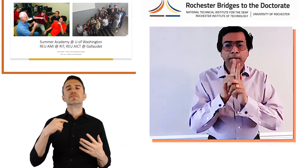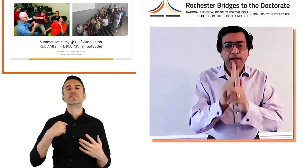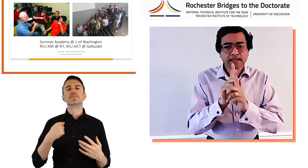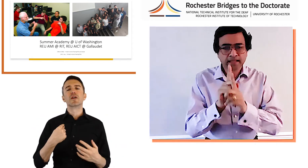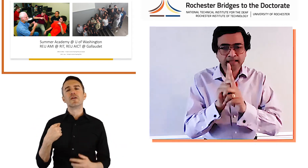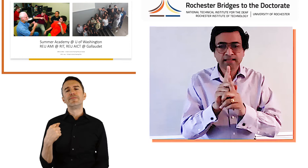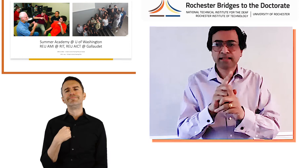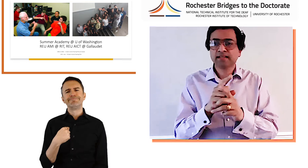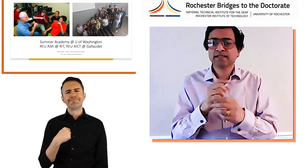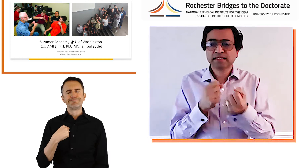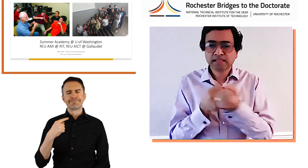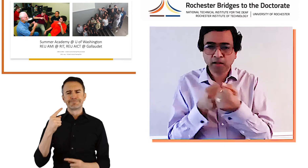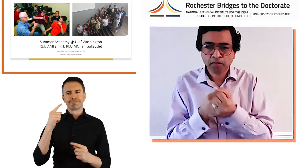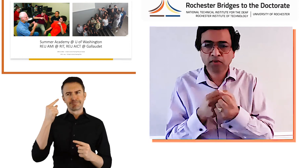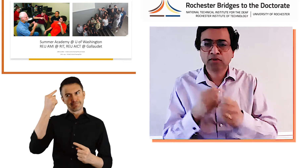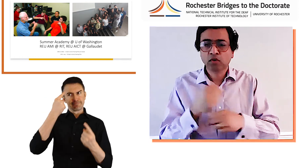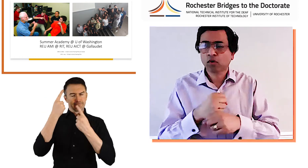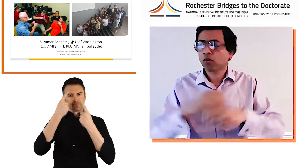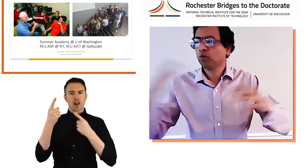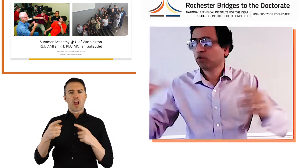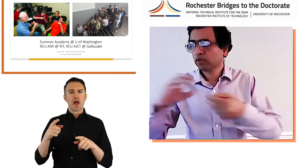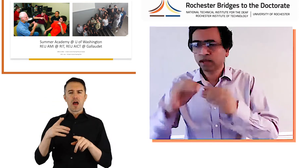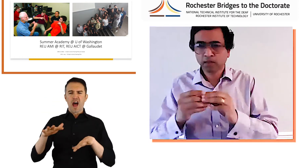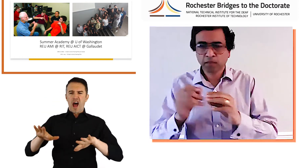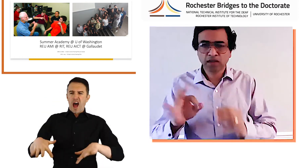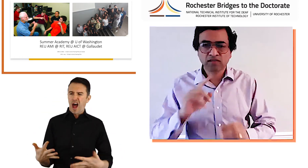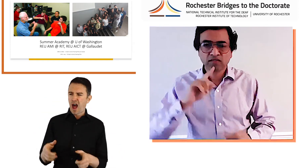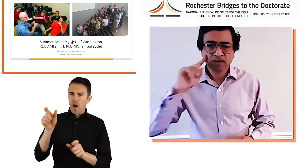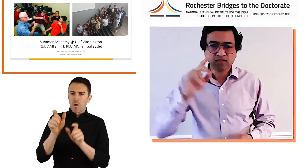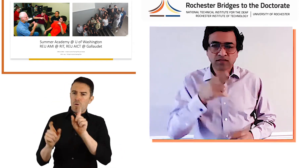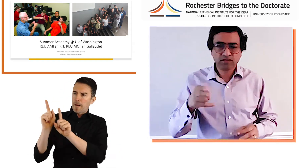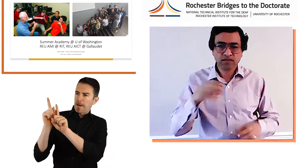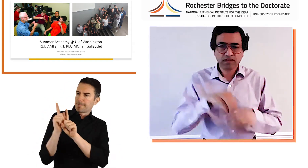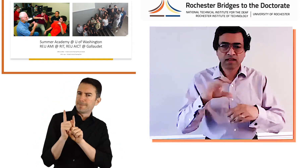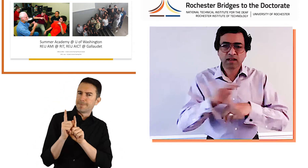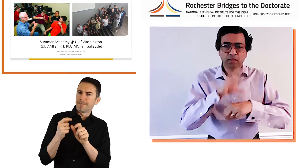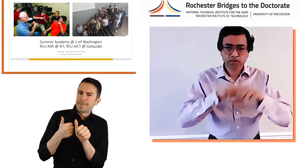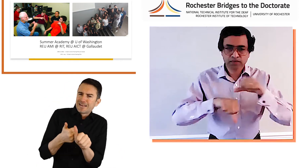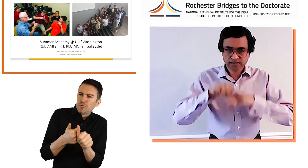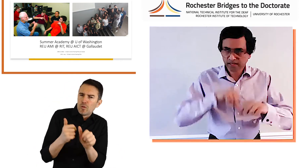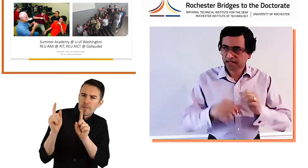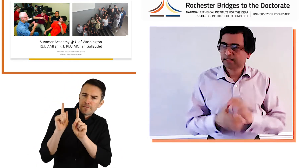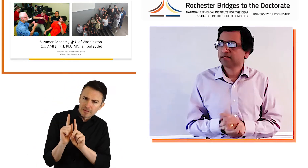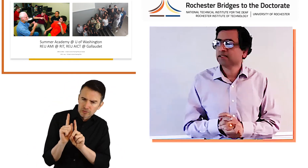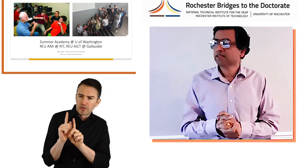So, I started by researching mentoring support and growing the number of deaf and hard-of-hearing students